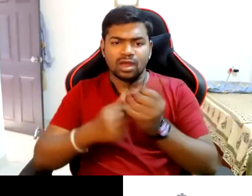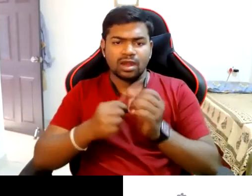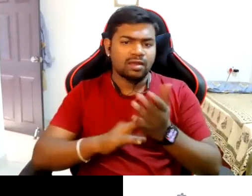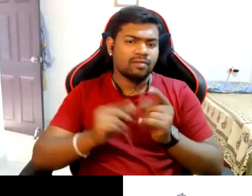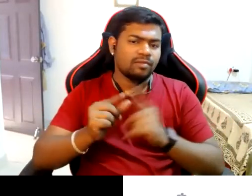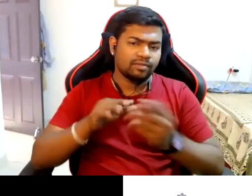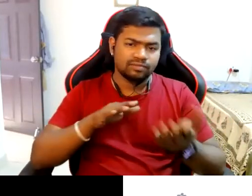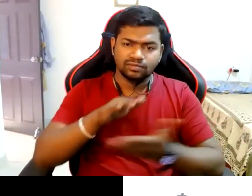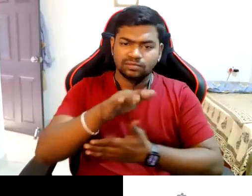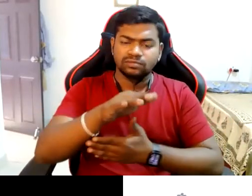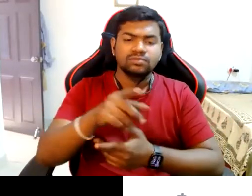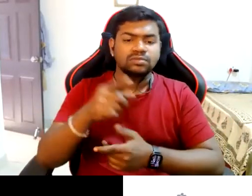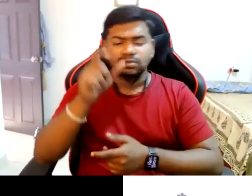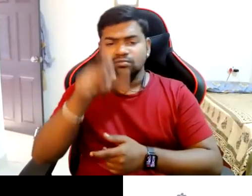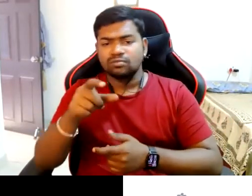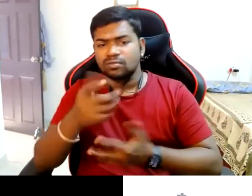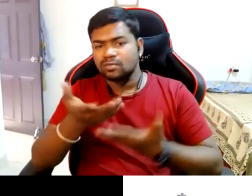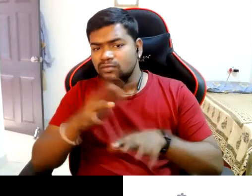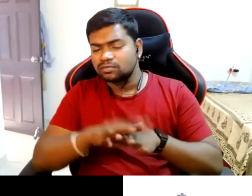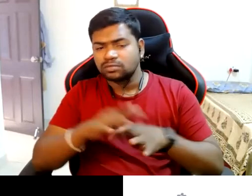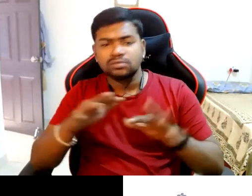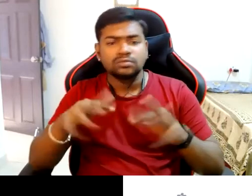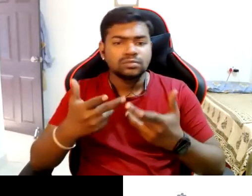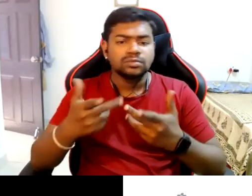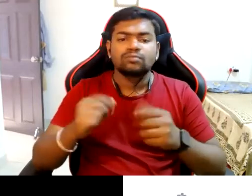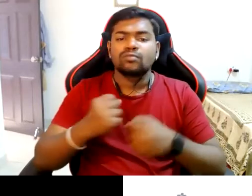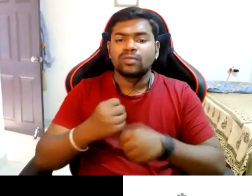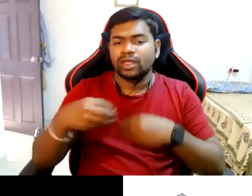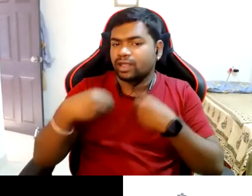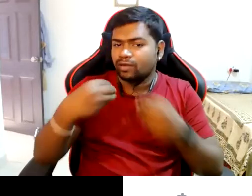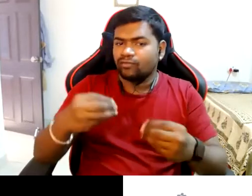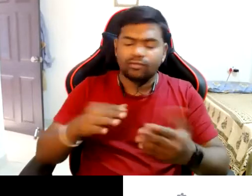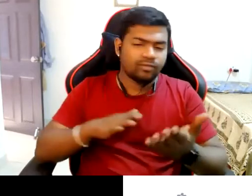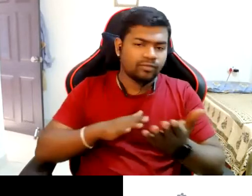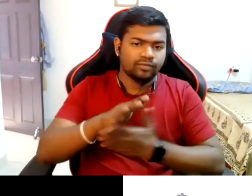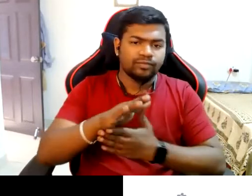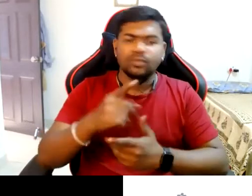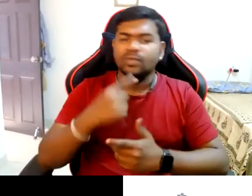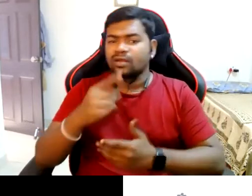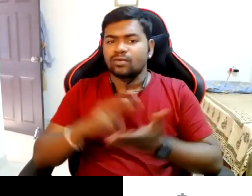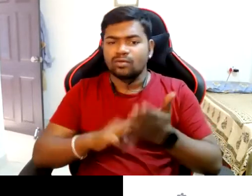so it is upto the person to make others aware. i went and told my manager that I'm not following what is being,